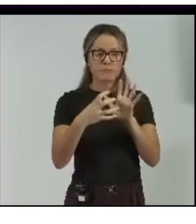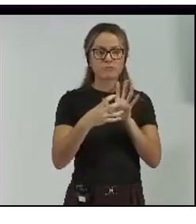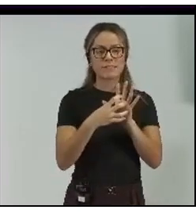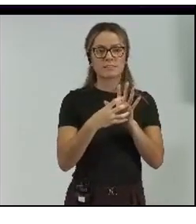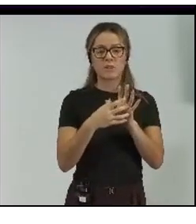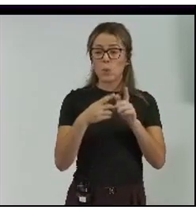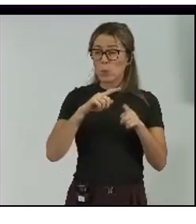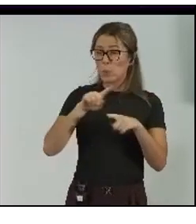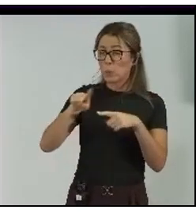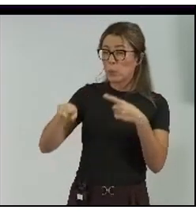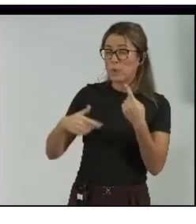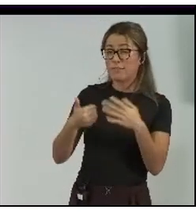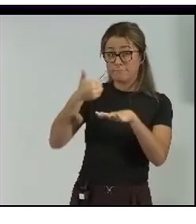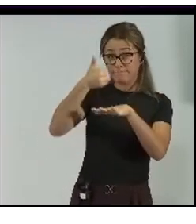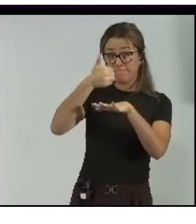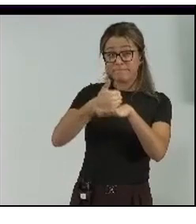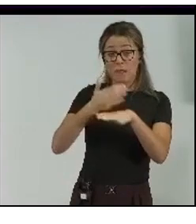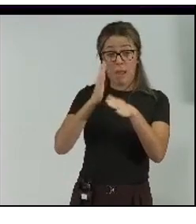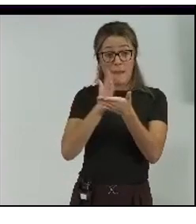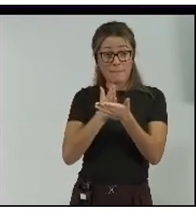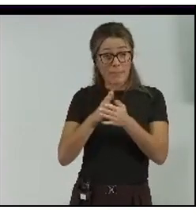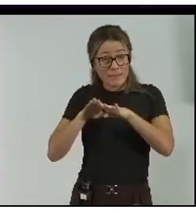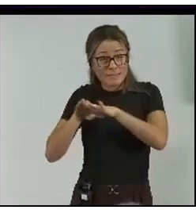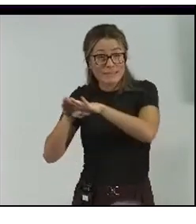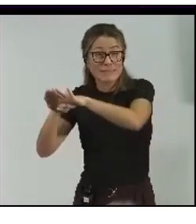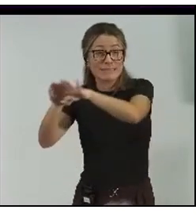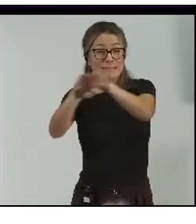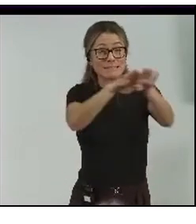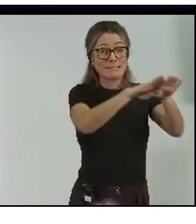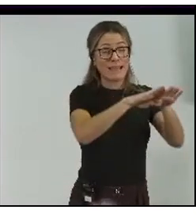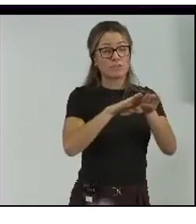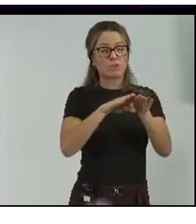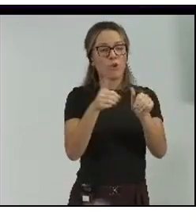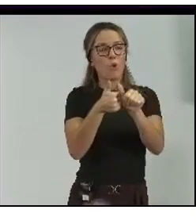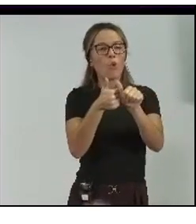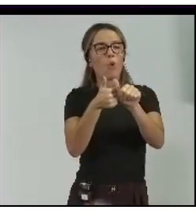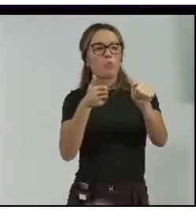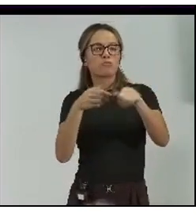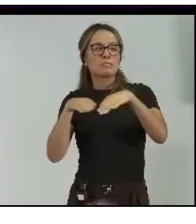set corporate standards and wow, is there accessibility call outs on everything now.